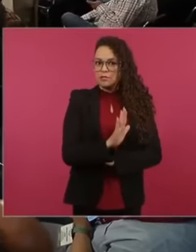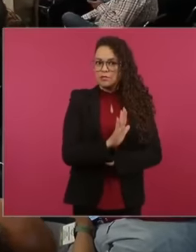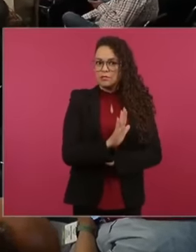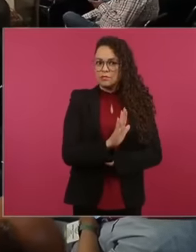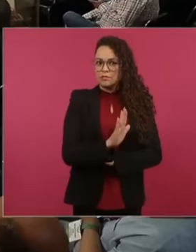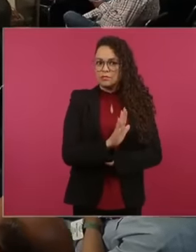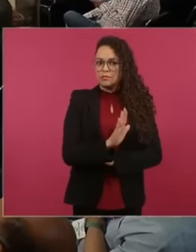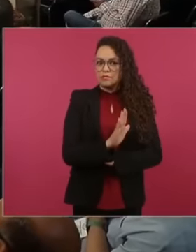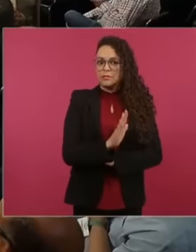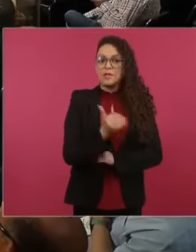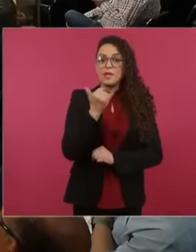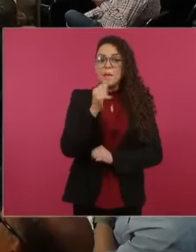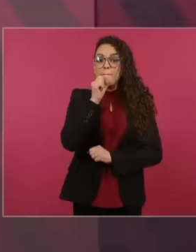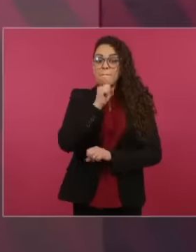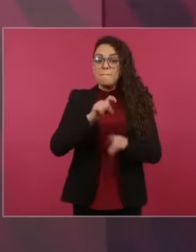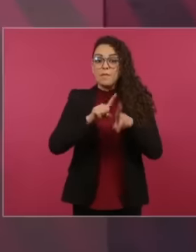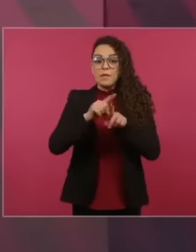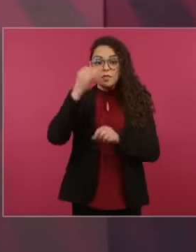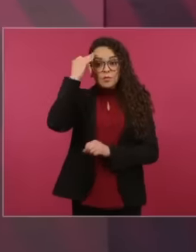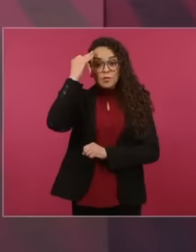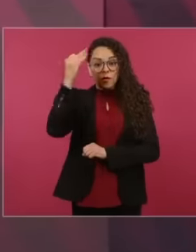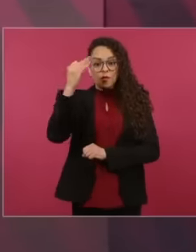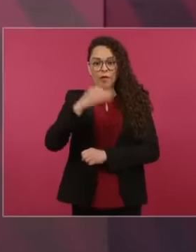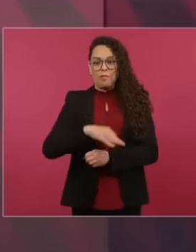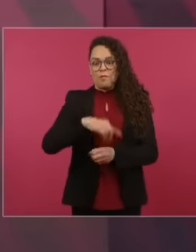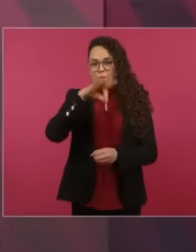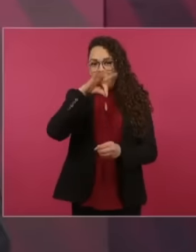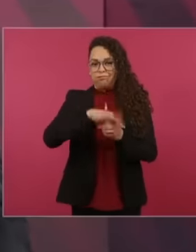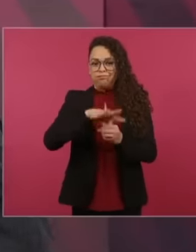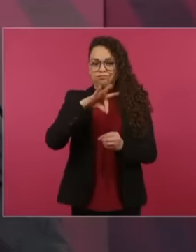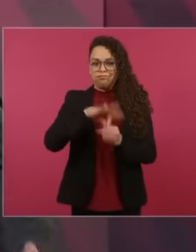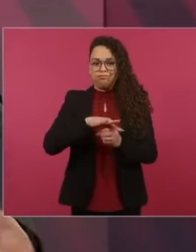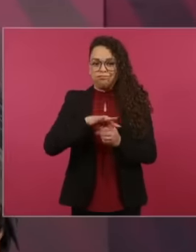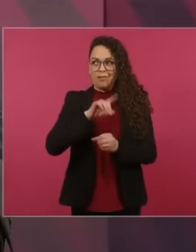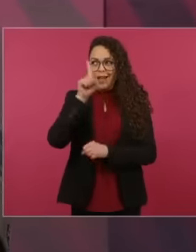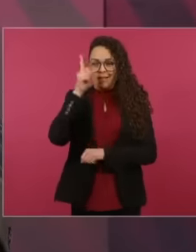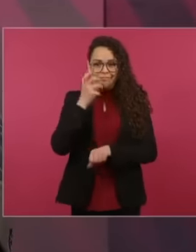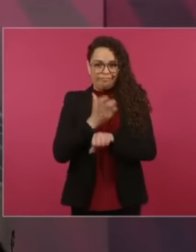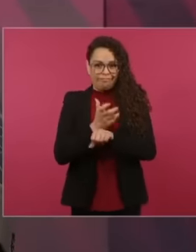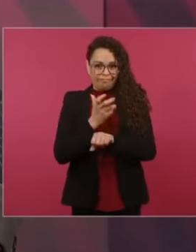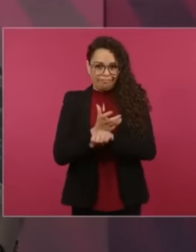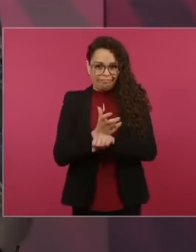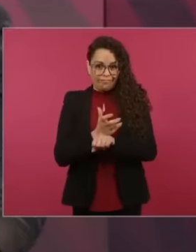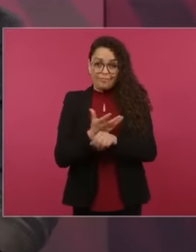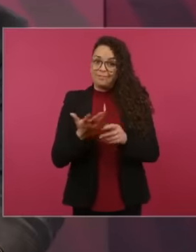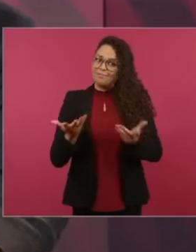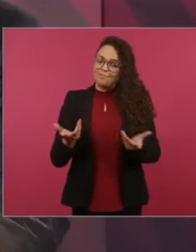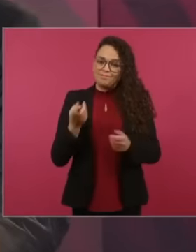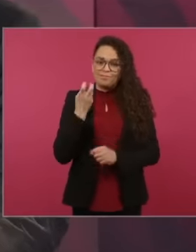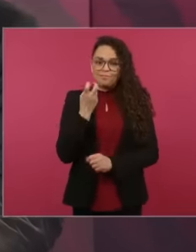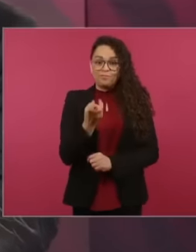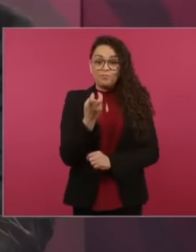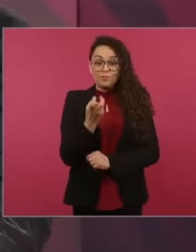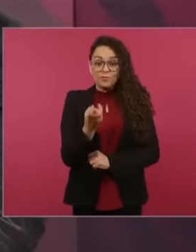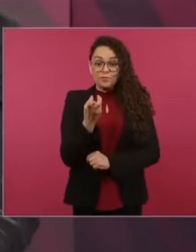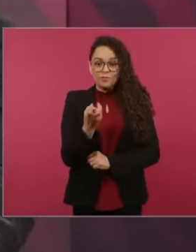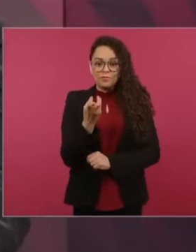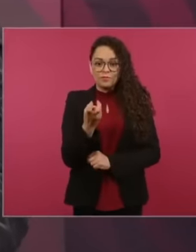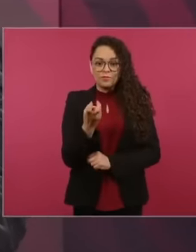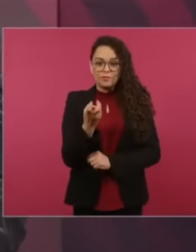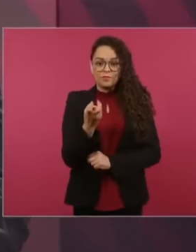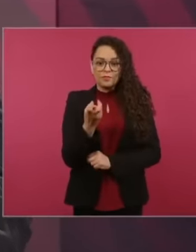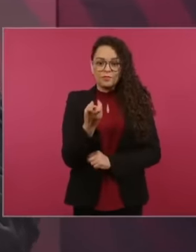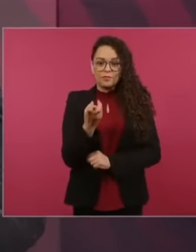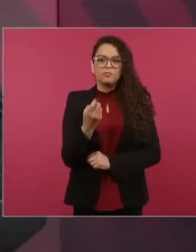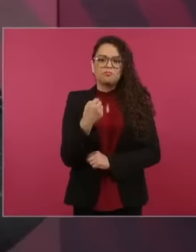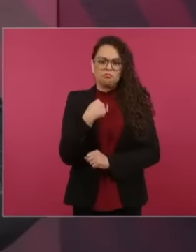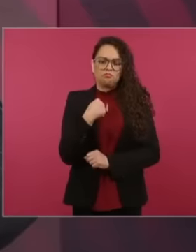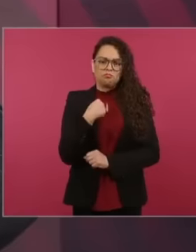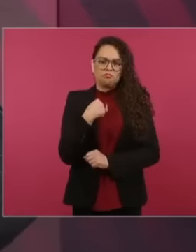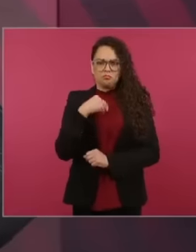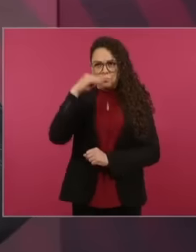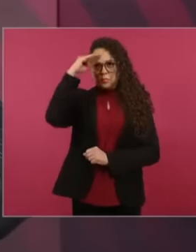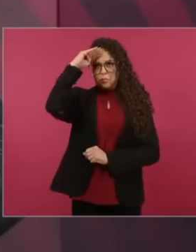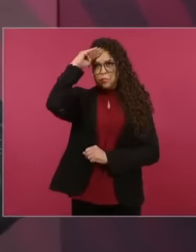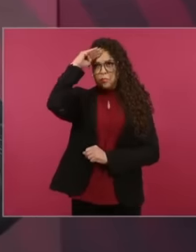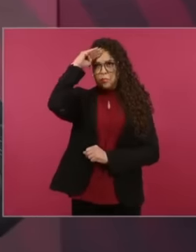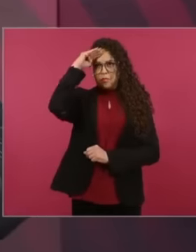elections and Well, I told President Trump that